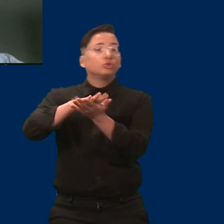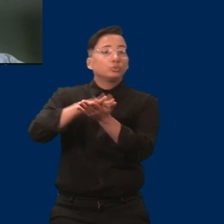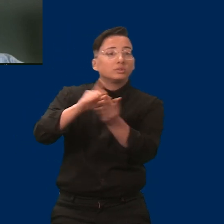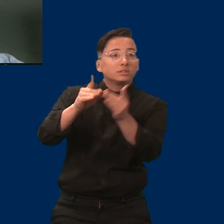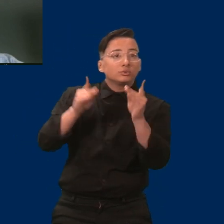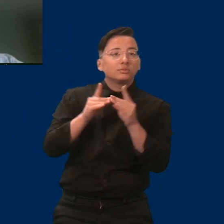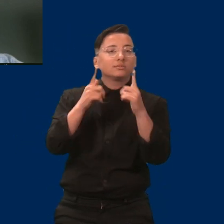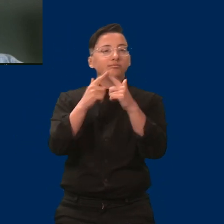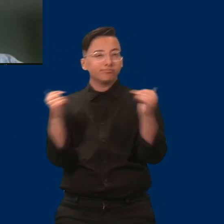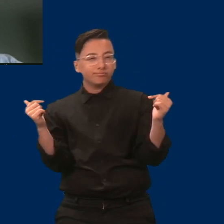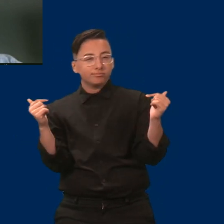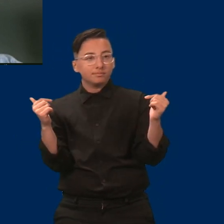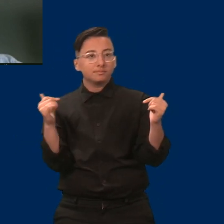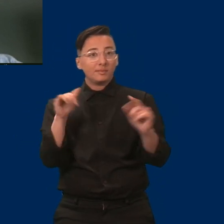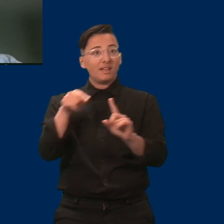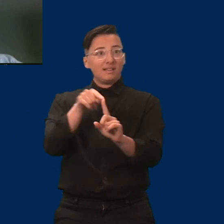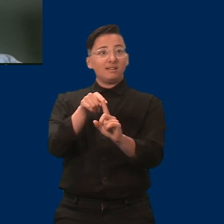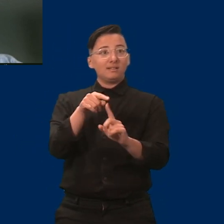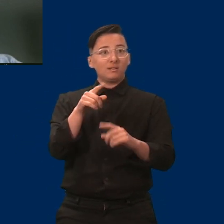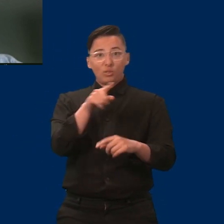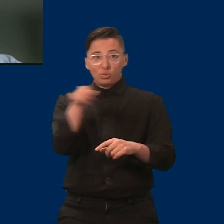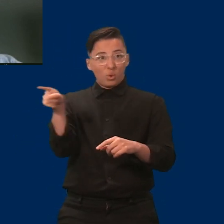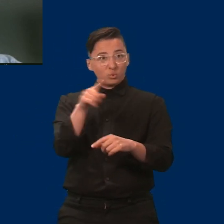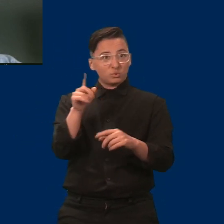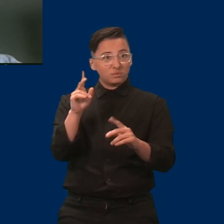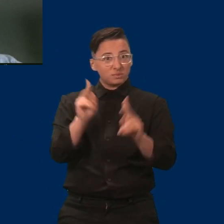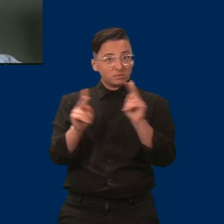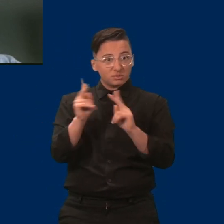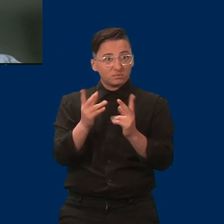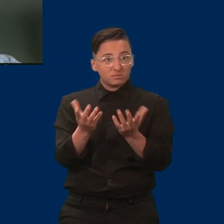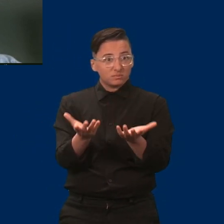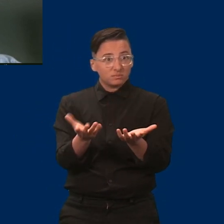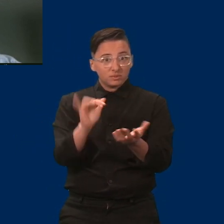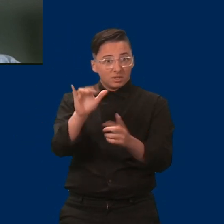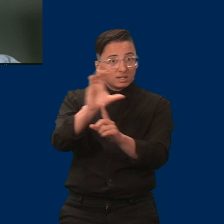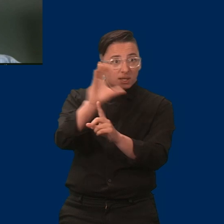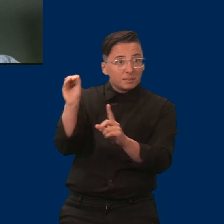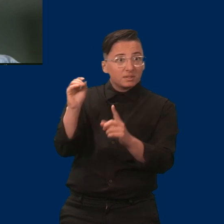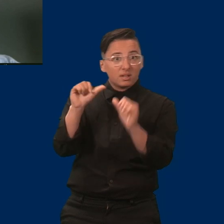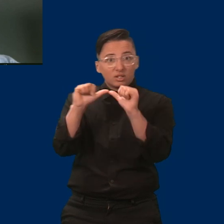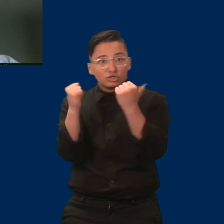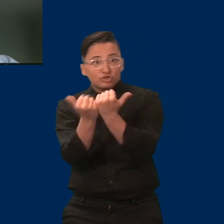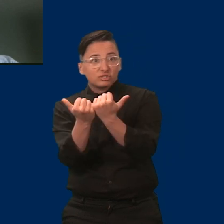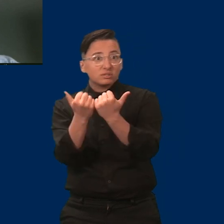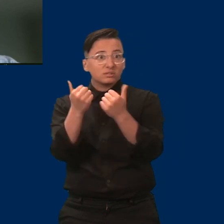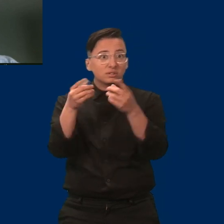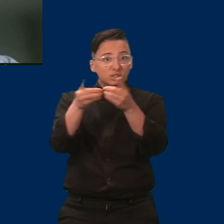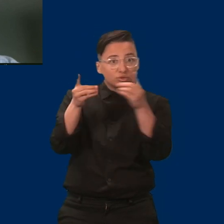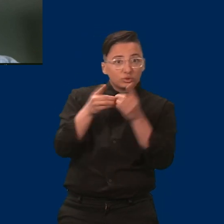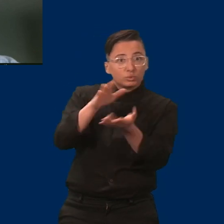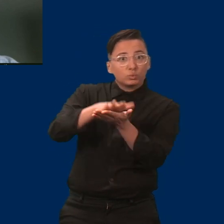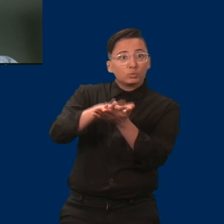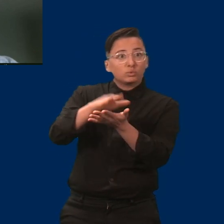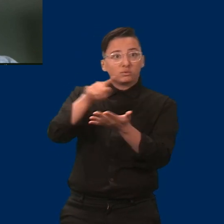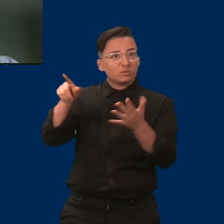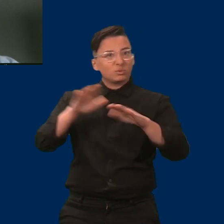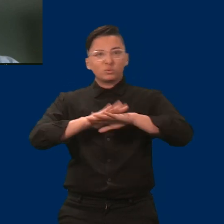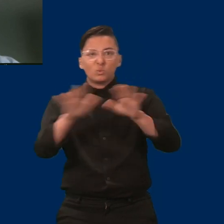And these employers don't participate in Connect 700, and don't generally have any accessible